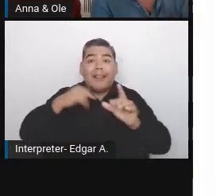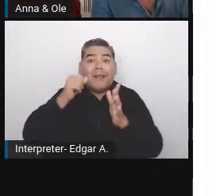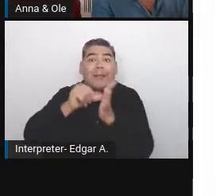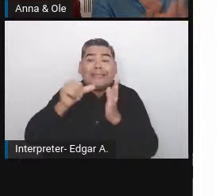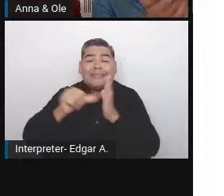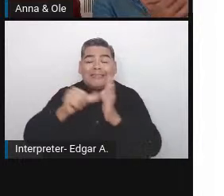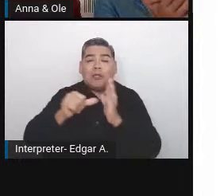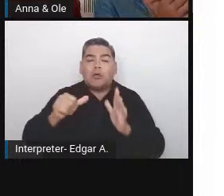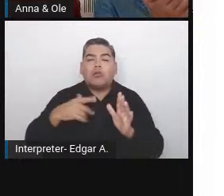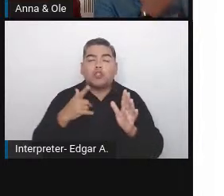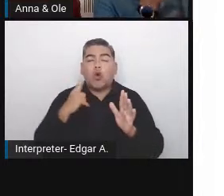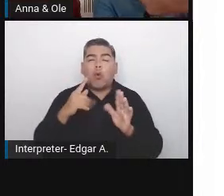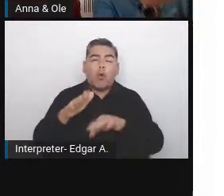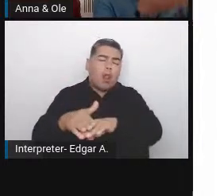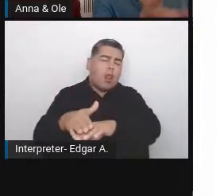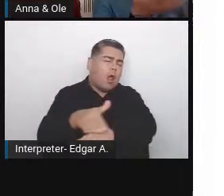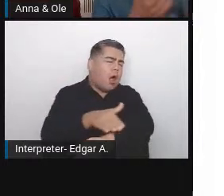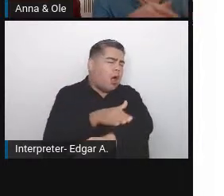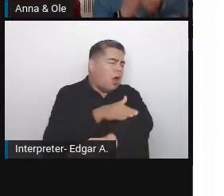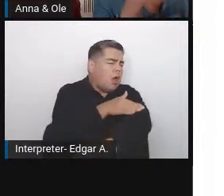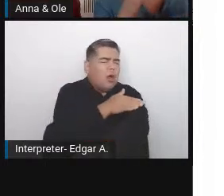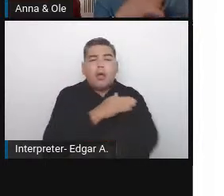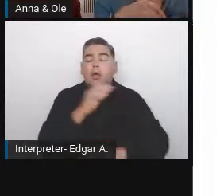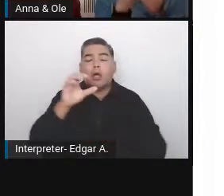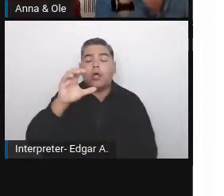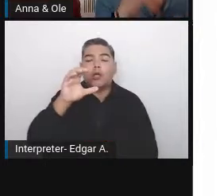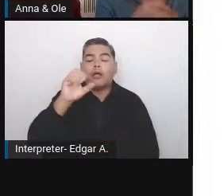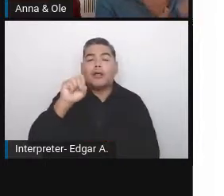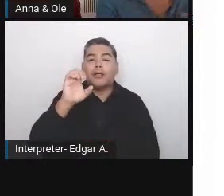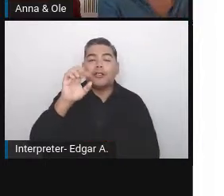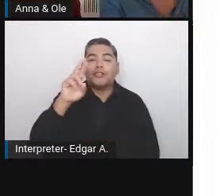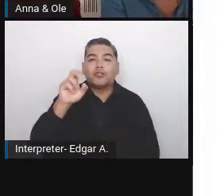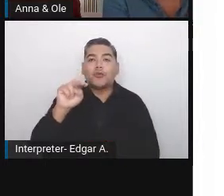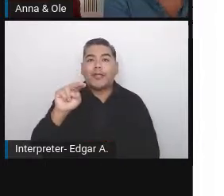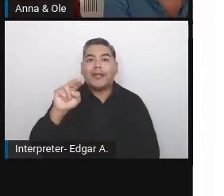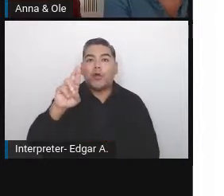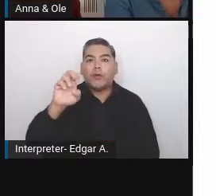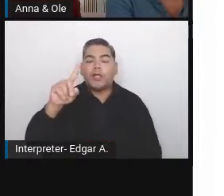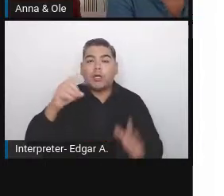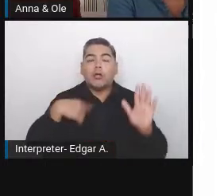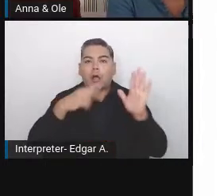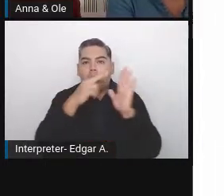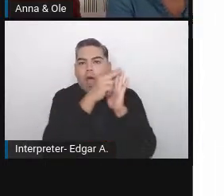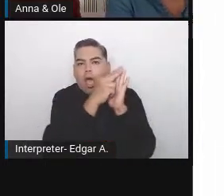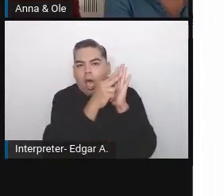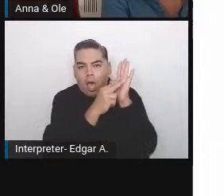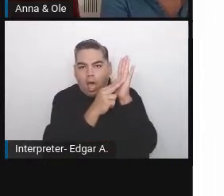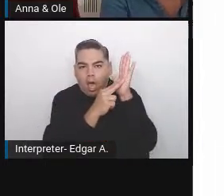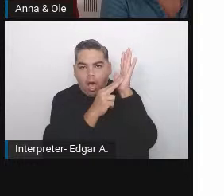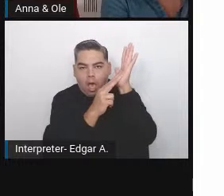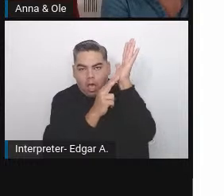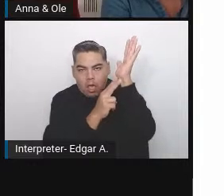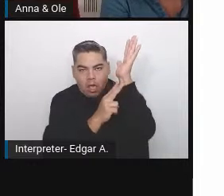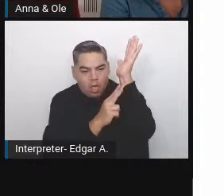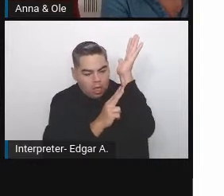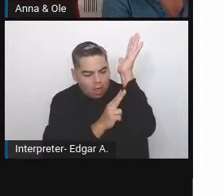which basically could be a good thing. Not a lot to confuse with but